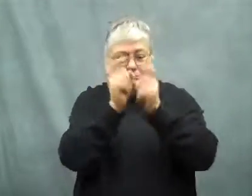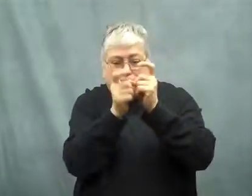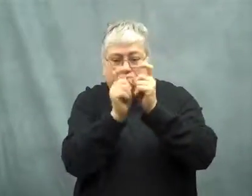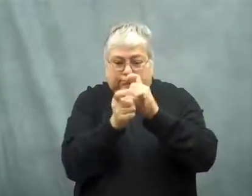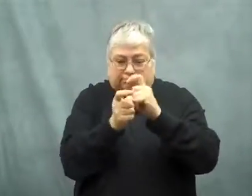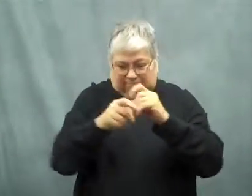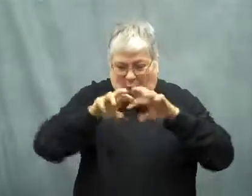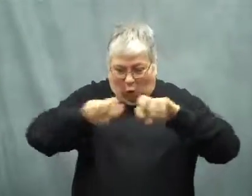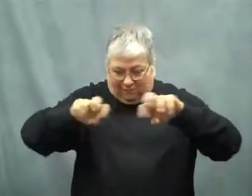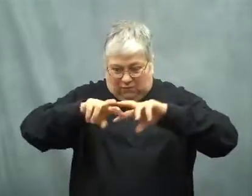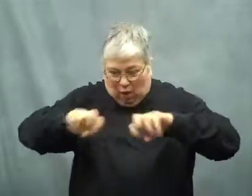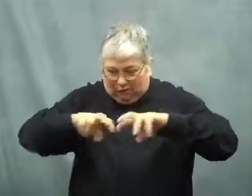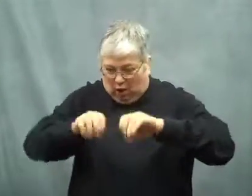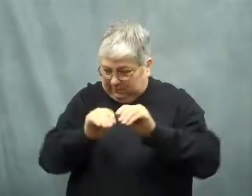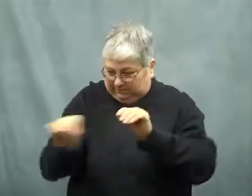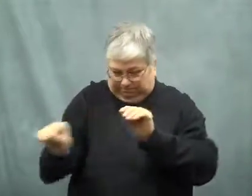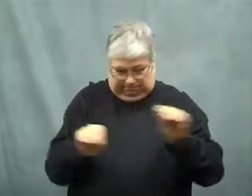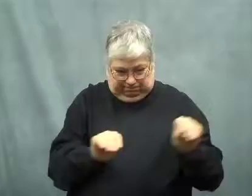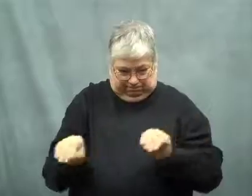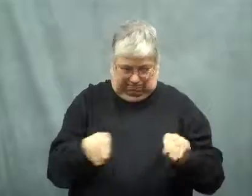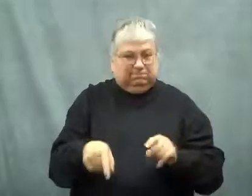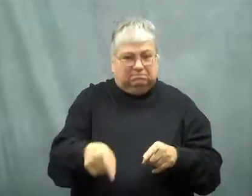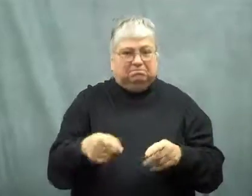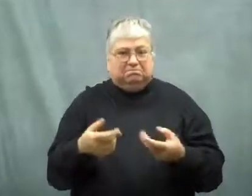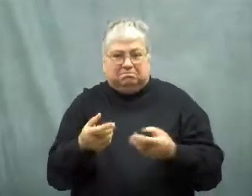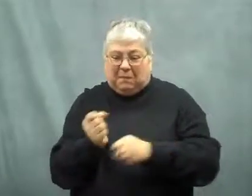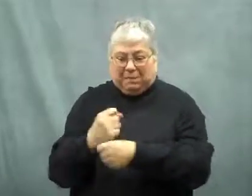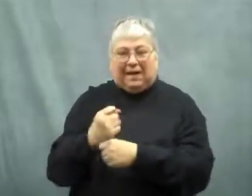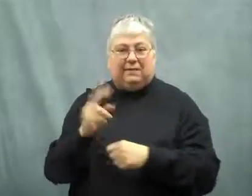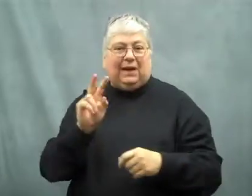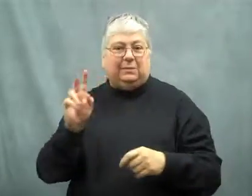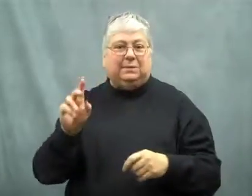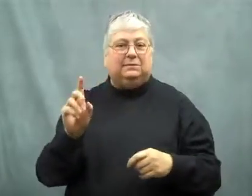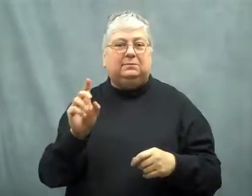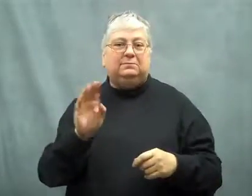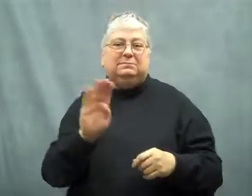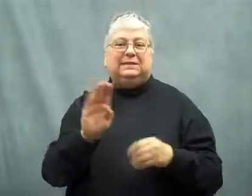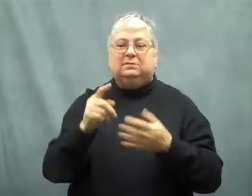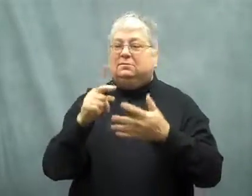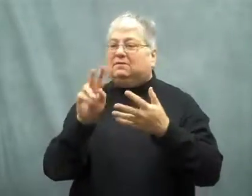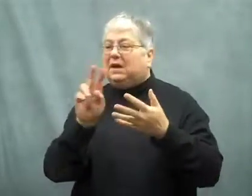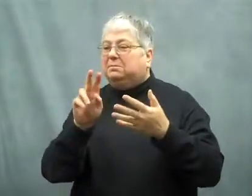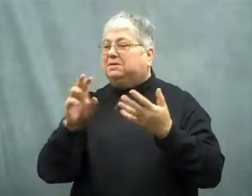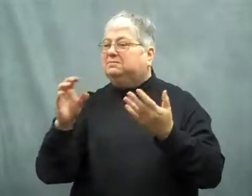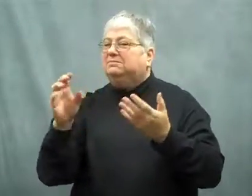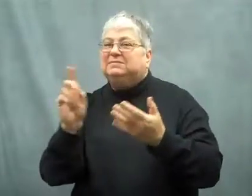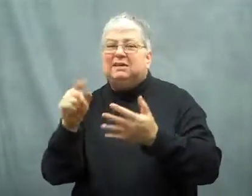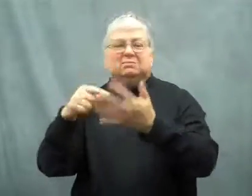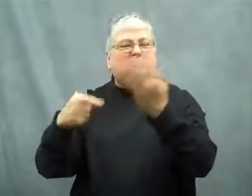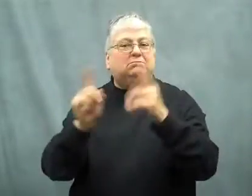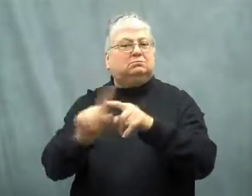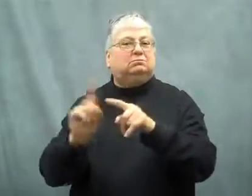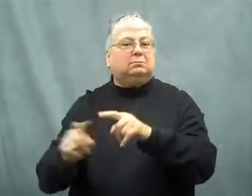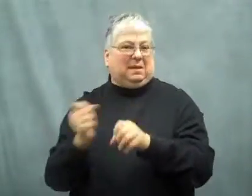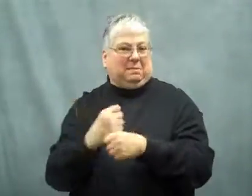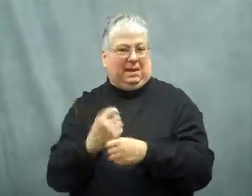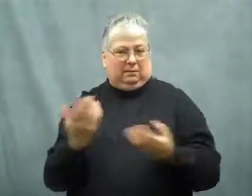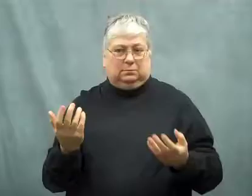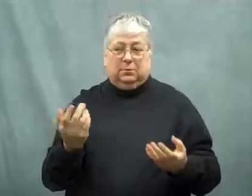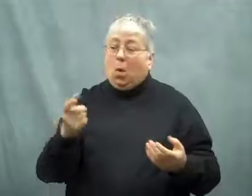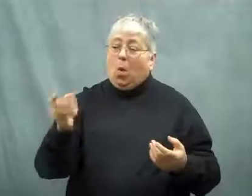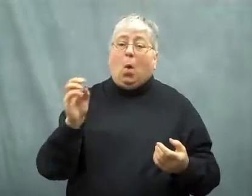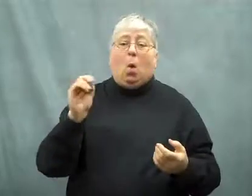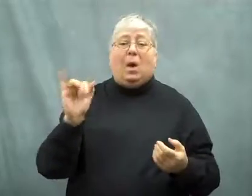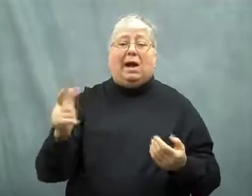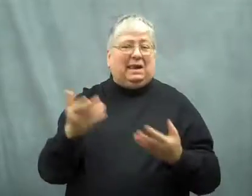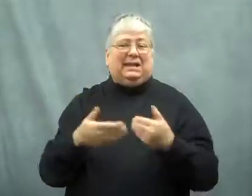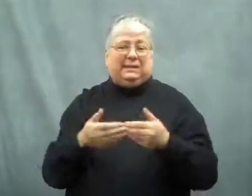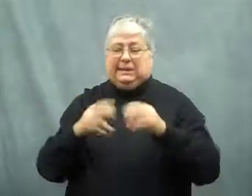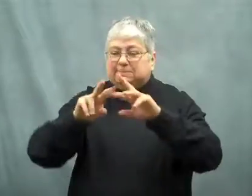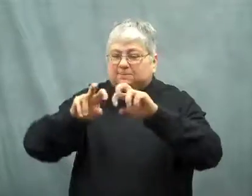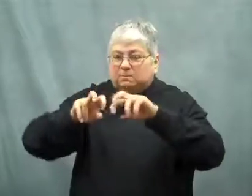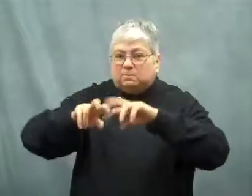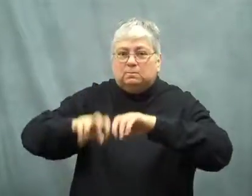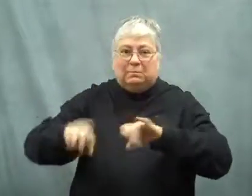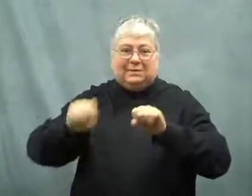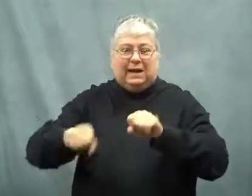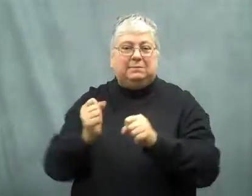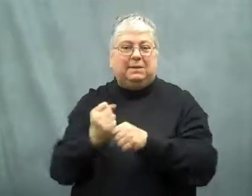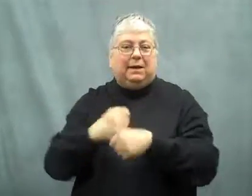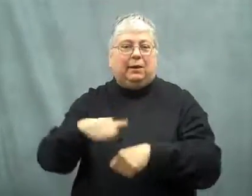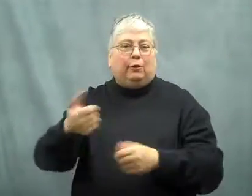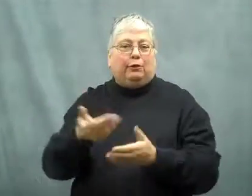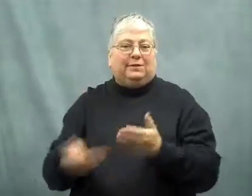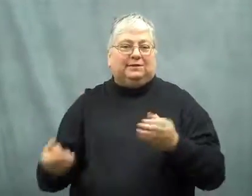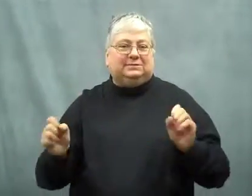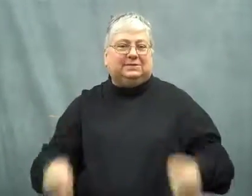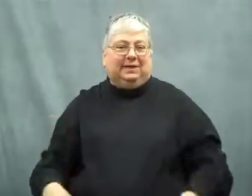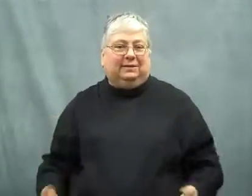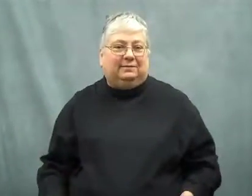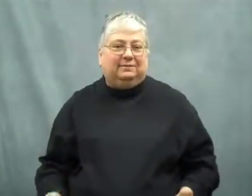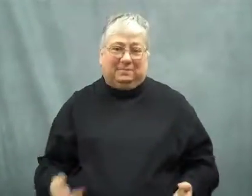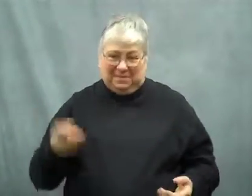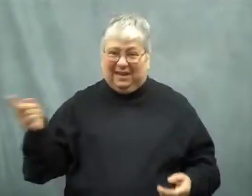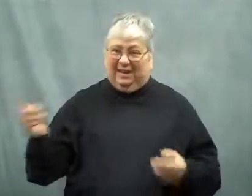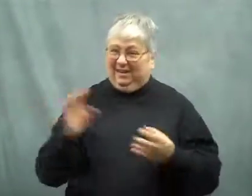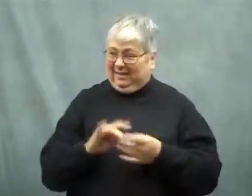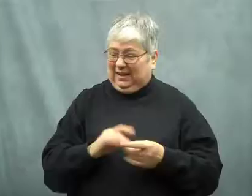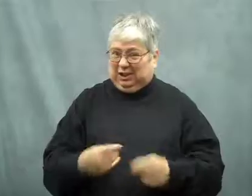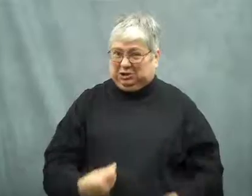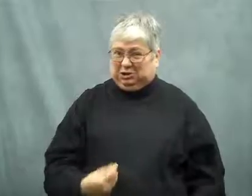picking things apart and making vitamins B, D and others.